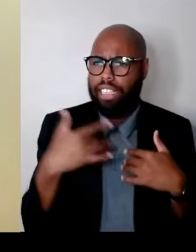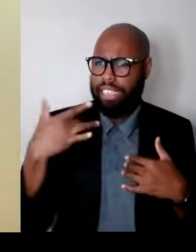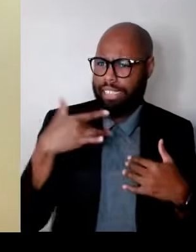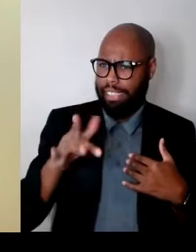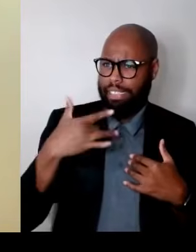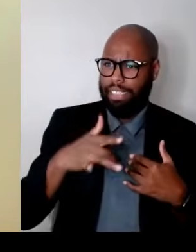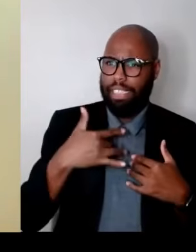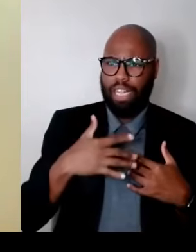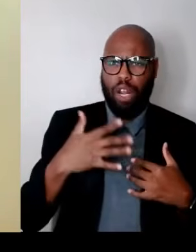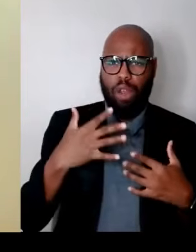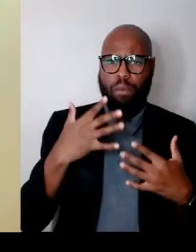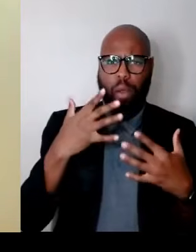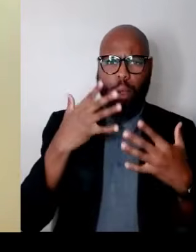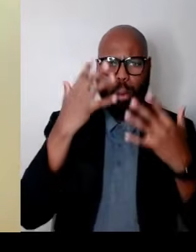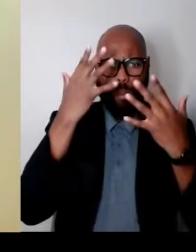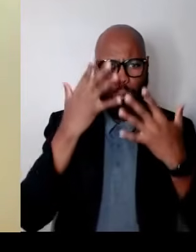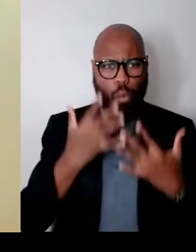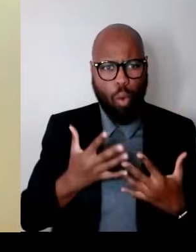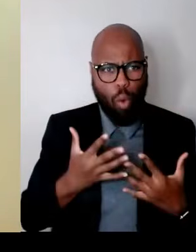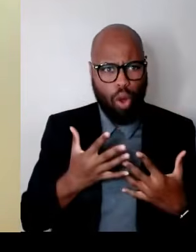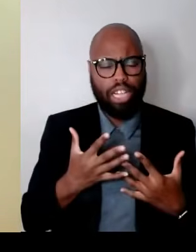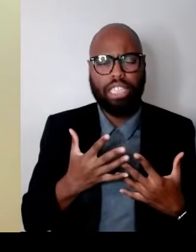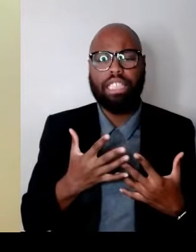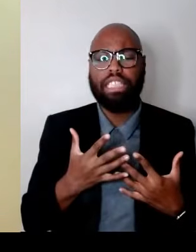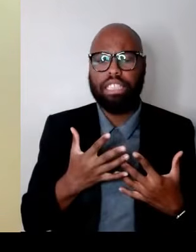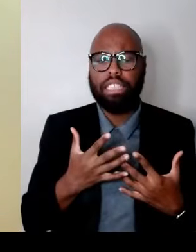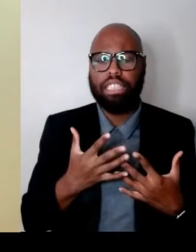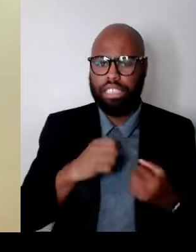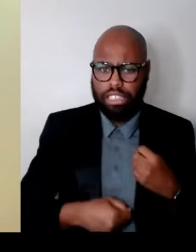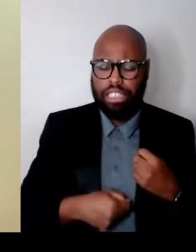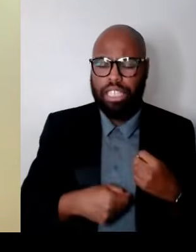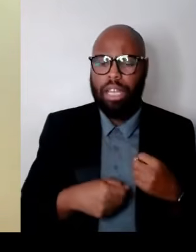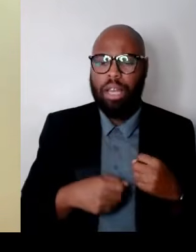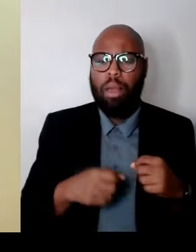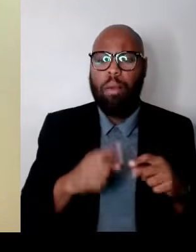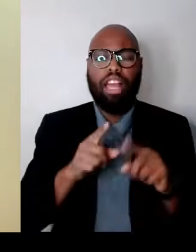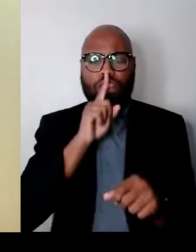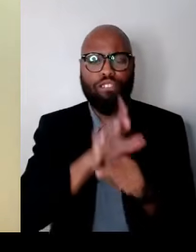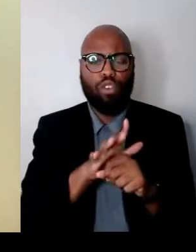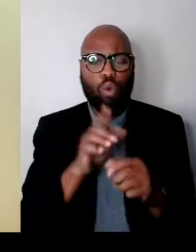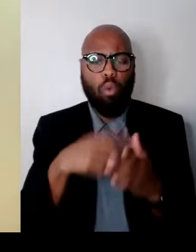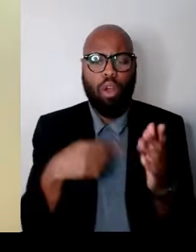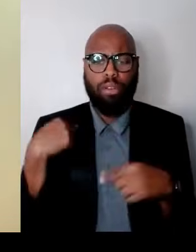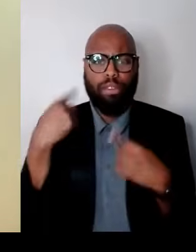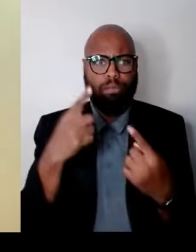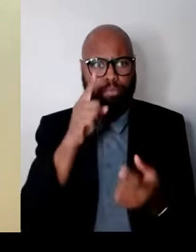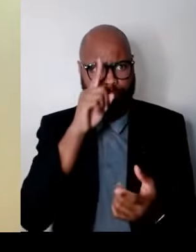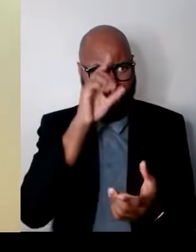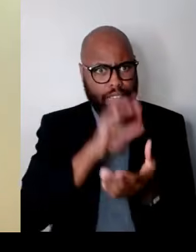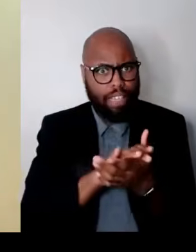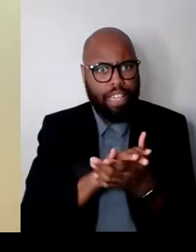but it confirms what we've believed and experienced in our small communities, our large communities.